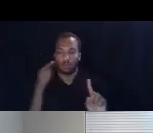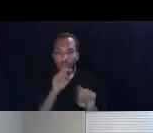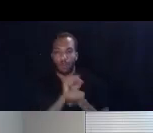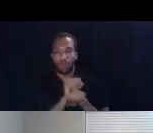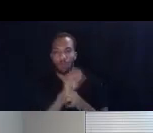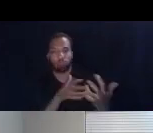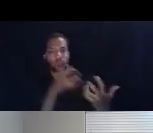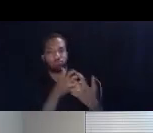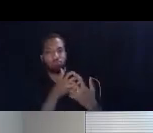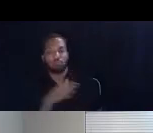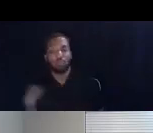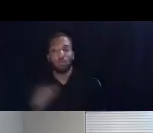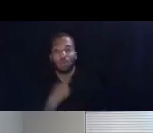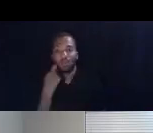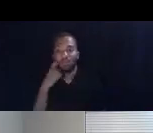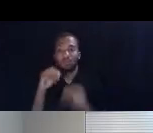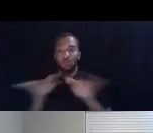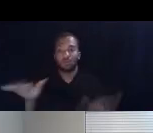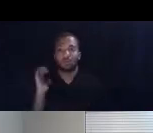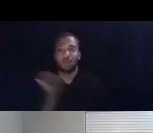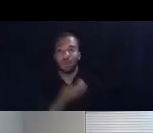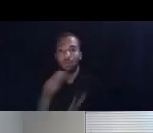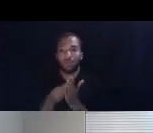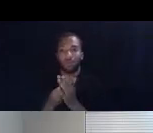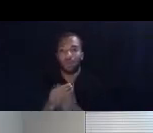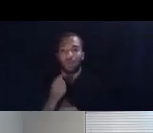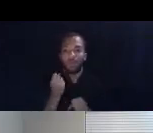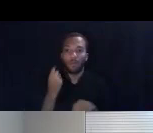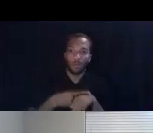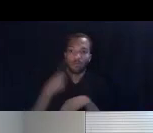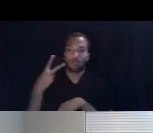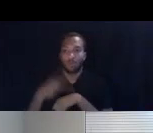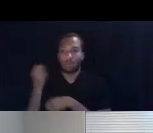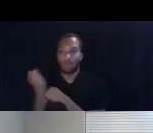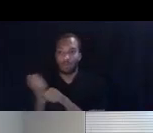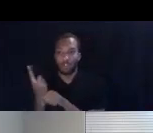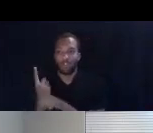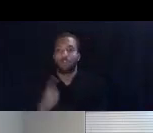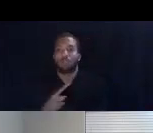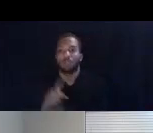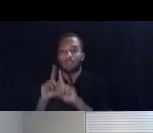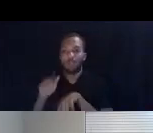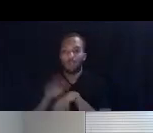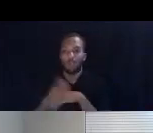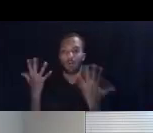We release our grants once or twice a year, usually multi-year funding aligned with our CHIPs. As I mentioned before,